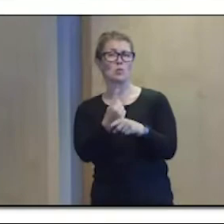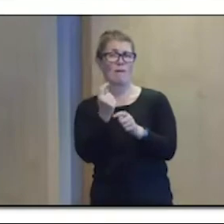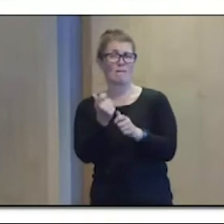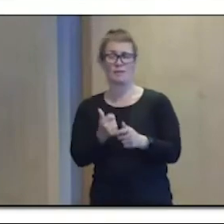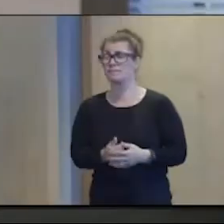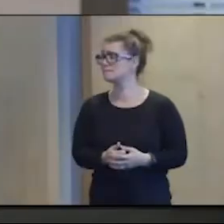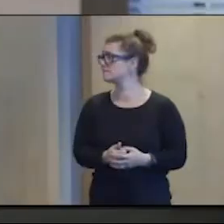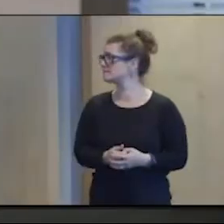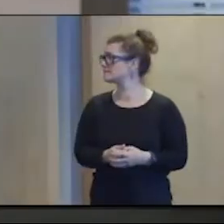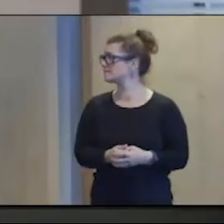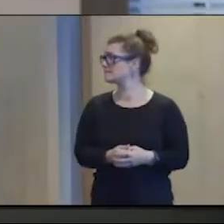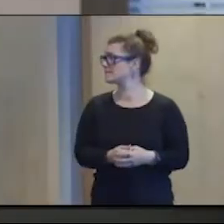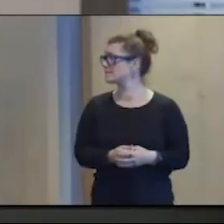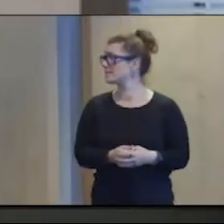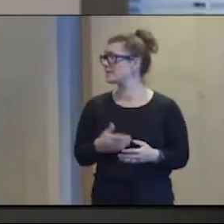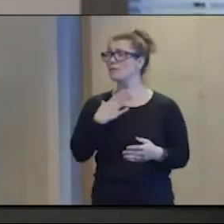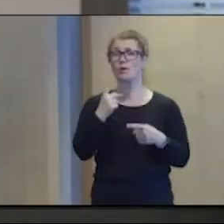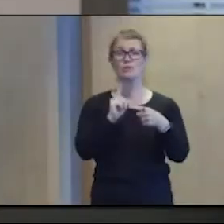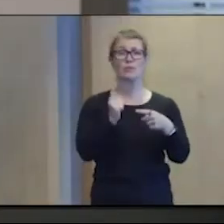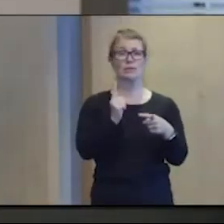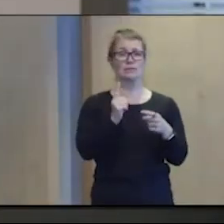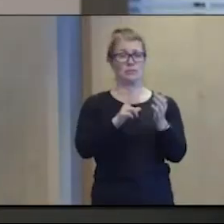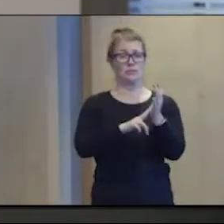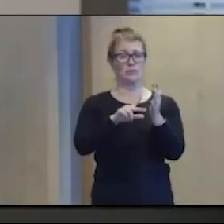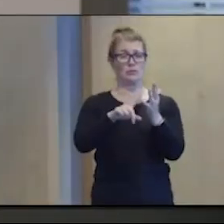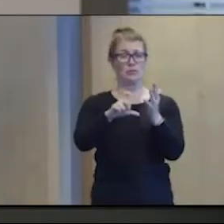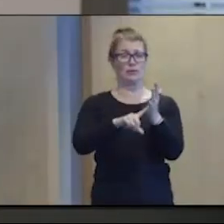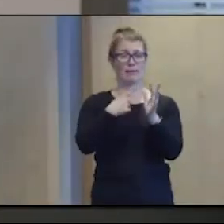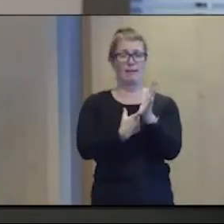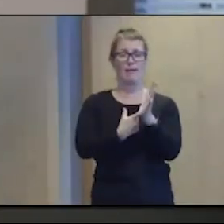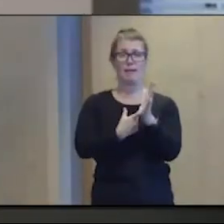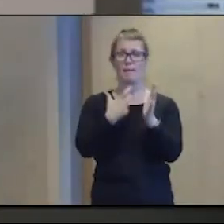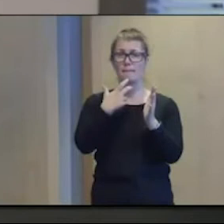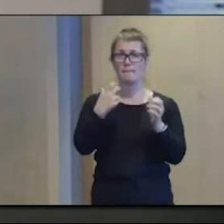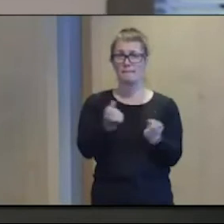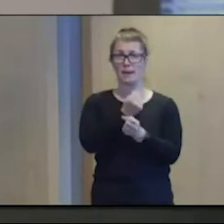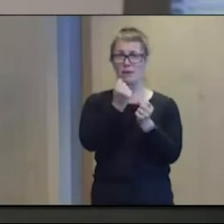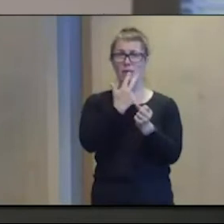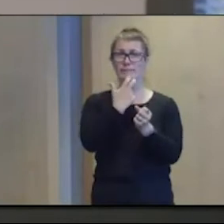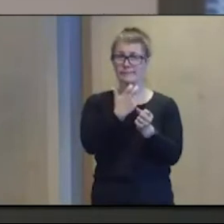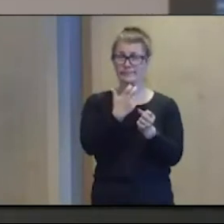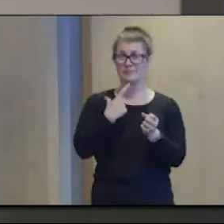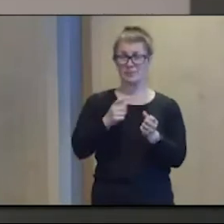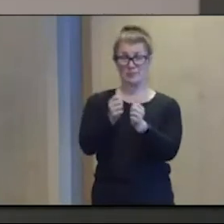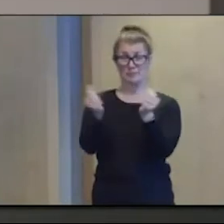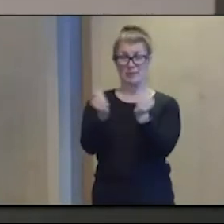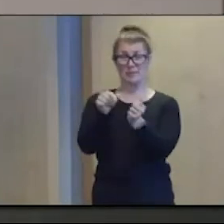wanted to quickly mention nuclear power because that's been in the paper recently again that's